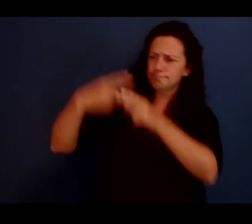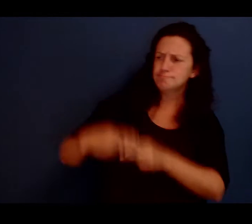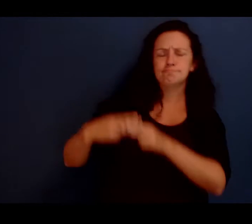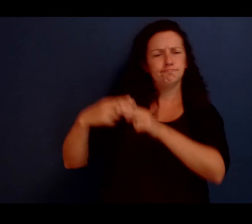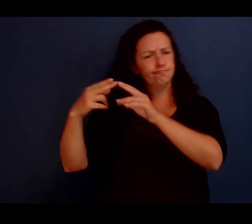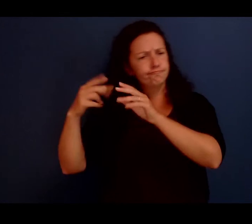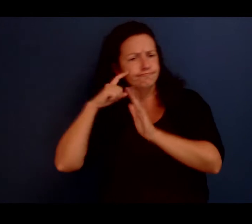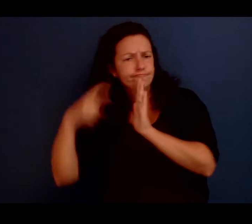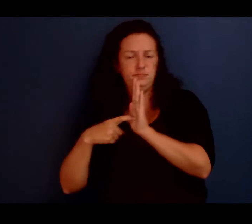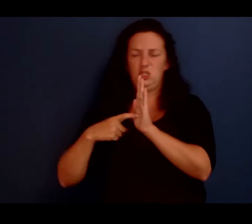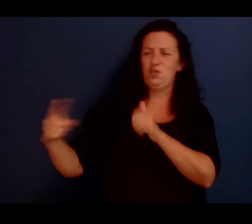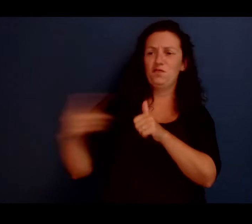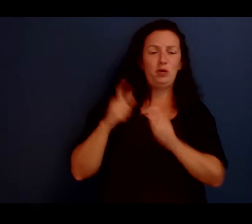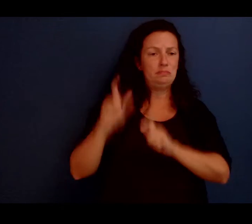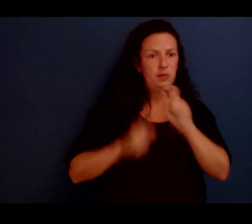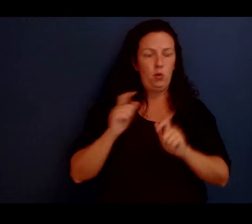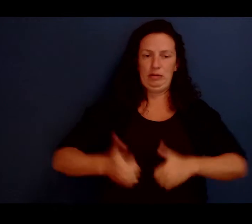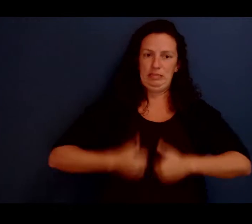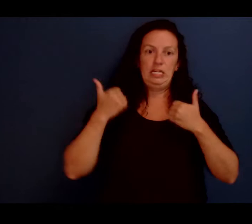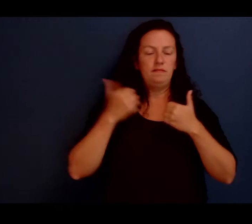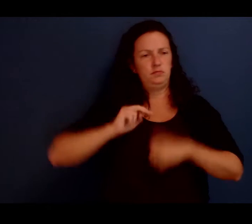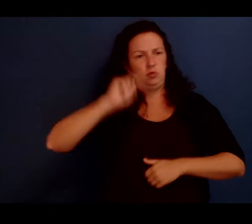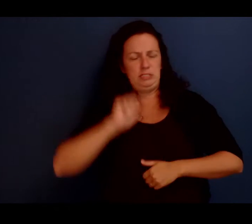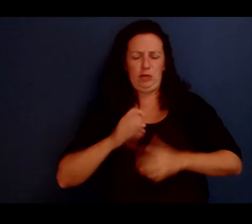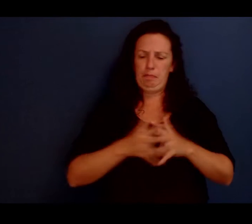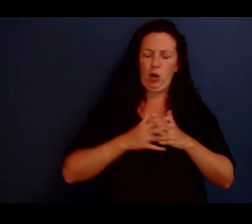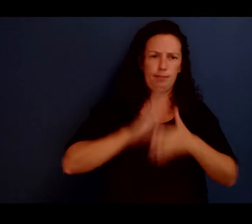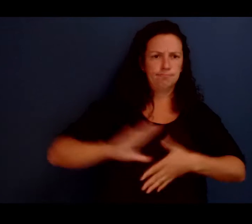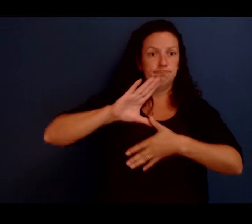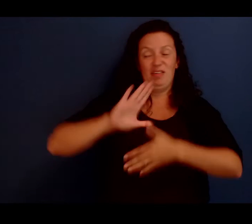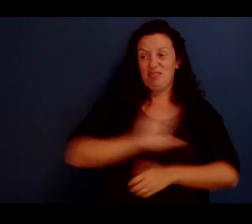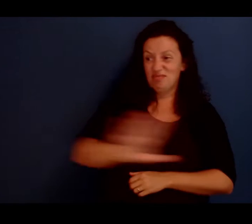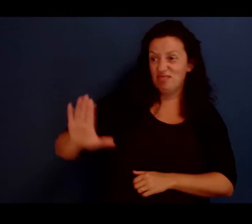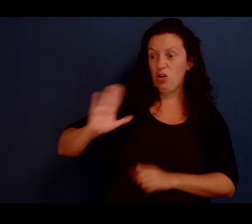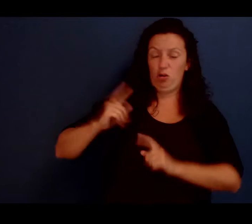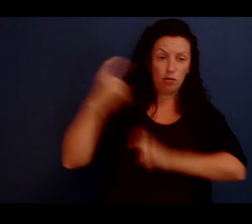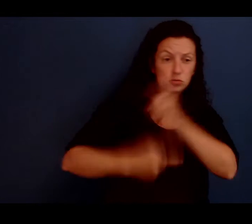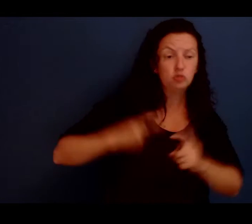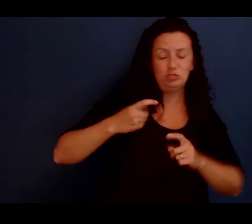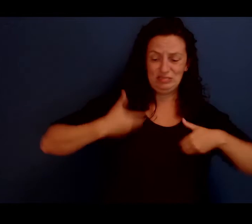the original inhabitants of the Americas the contributions, sacrifices and the price that was paid